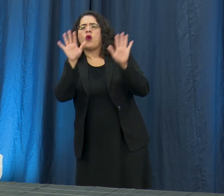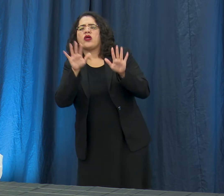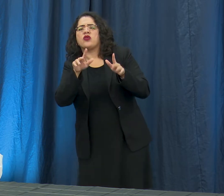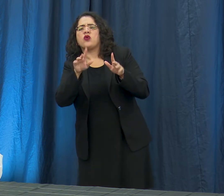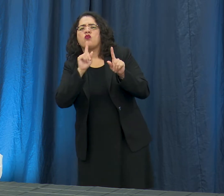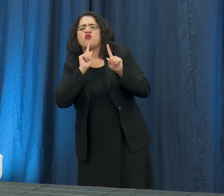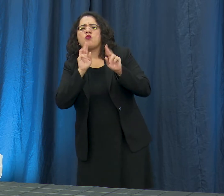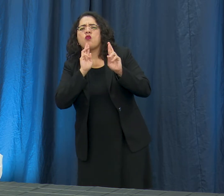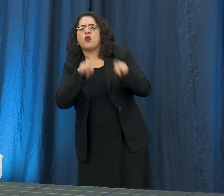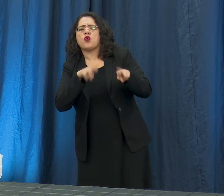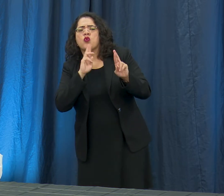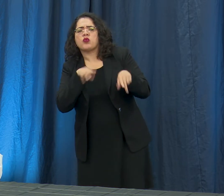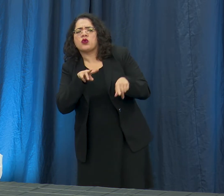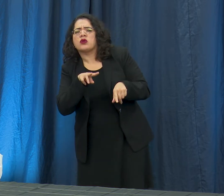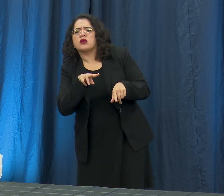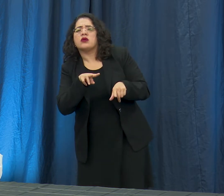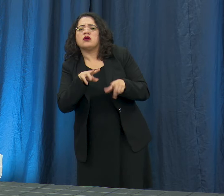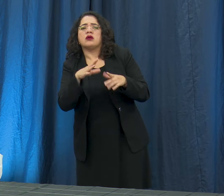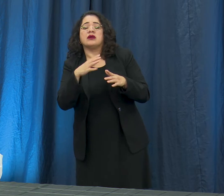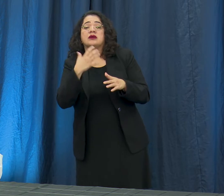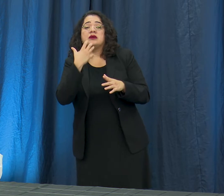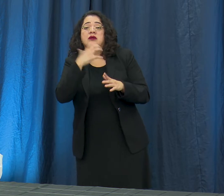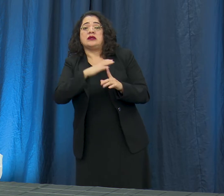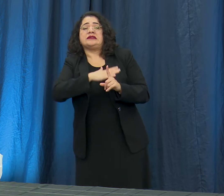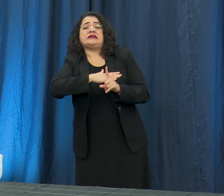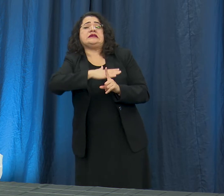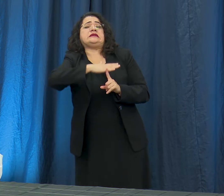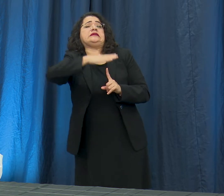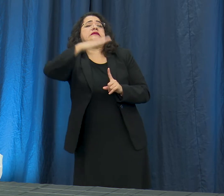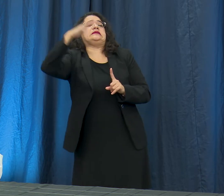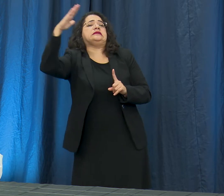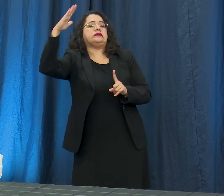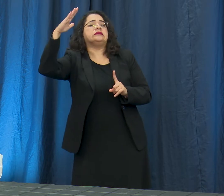to be activated. If they do need to be activated then you'll be able to find